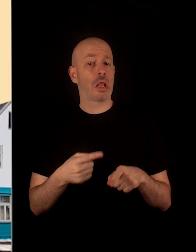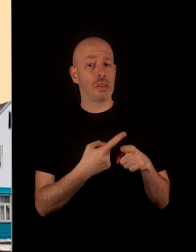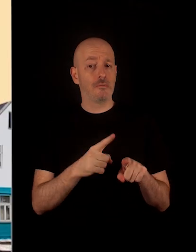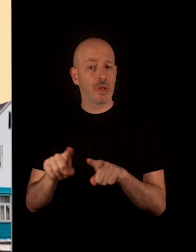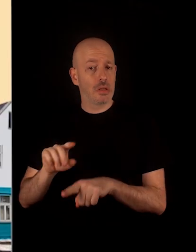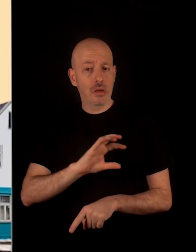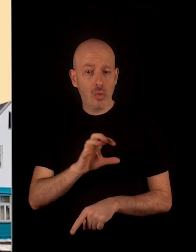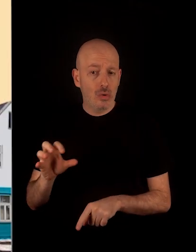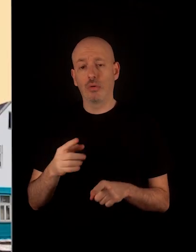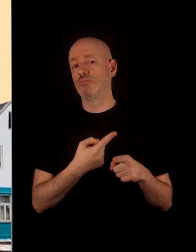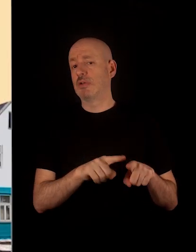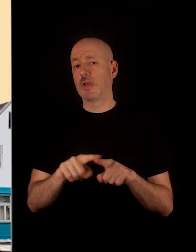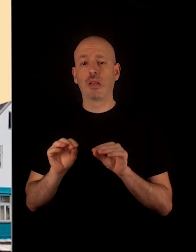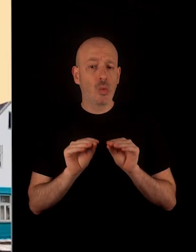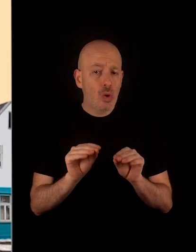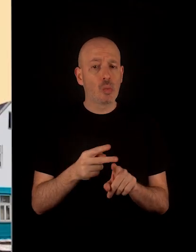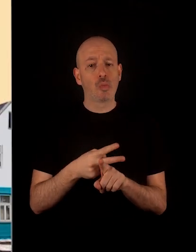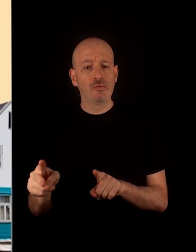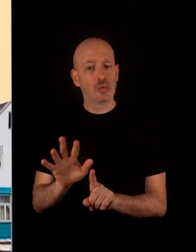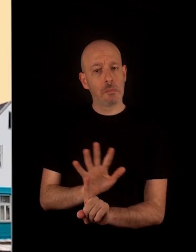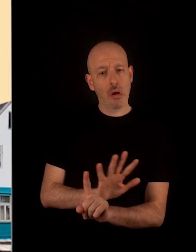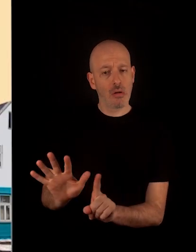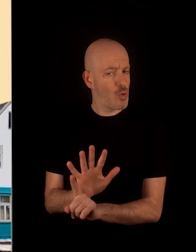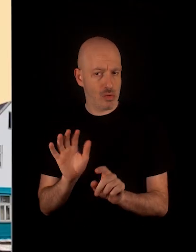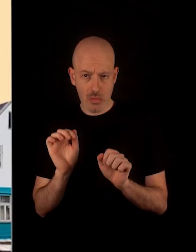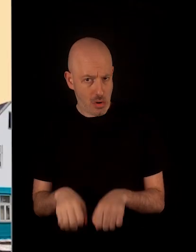where deciding to organise extra activities